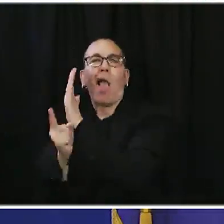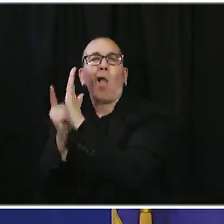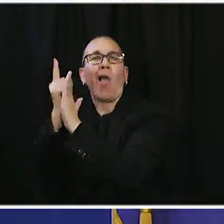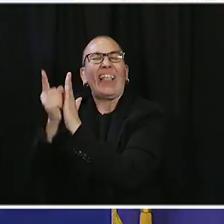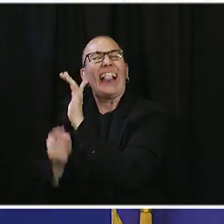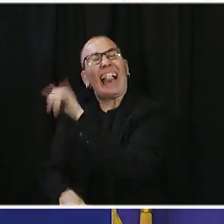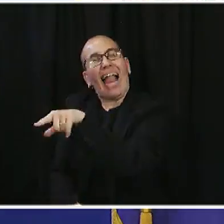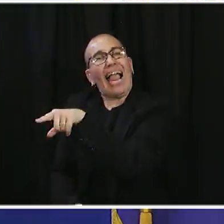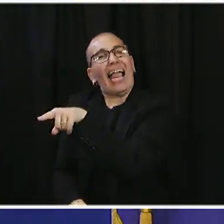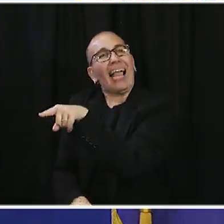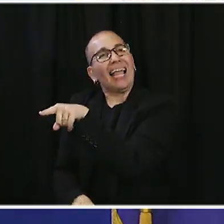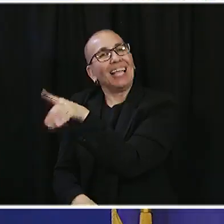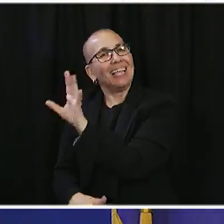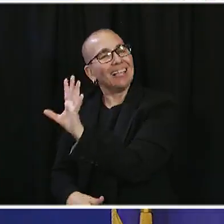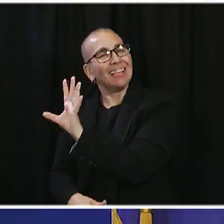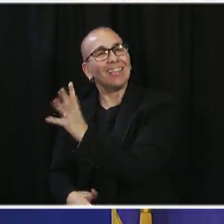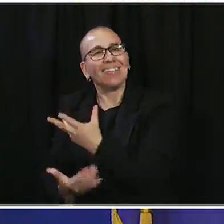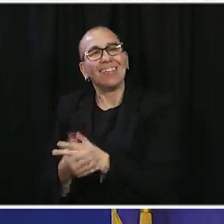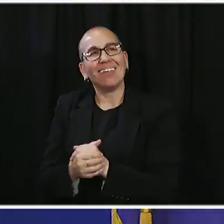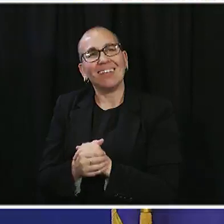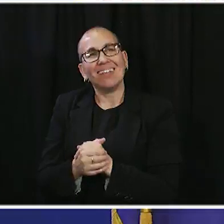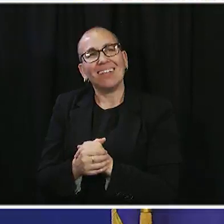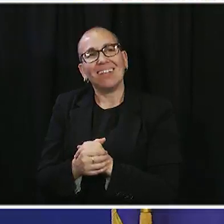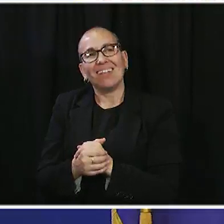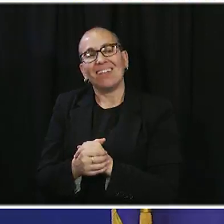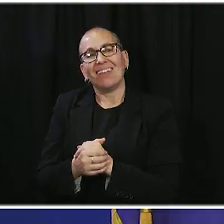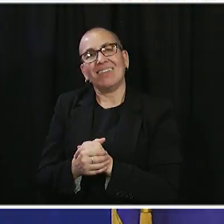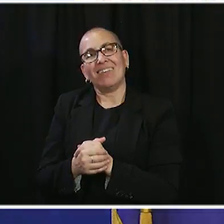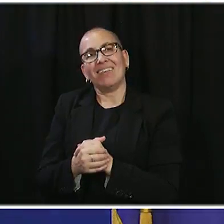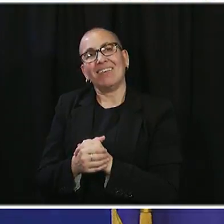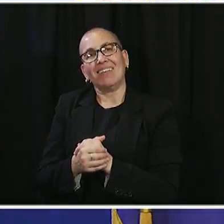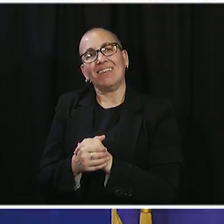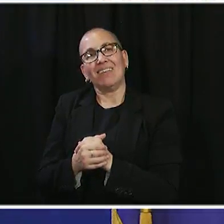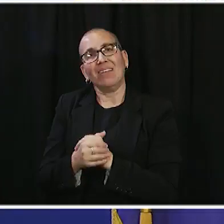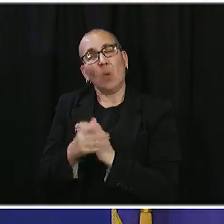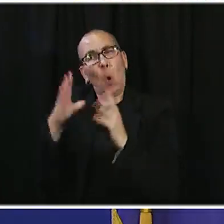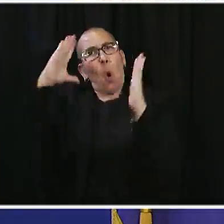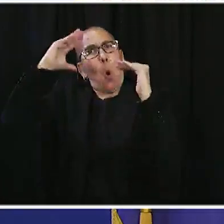AGAIN OF COURSE, TAKEOUT AND DELIVERY OPTIONS REMAIN. WE DO HOPE THAT MORE